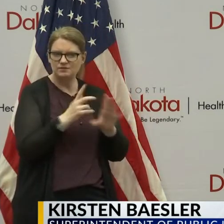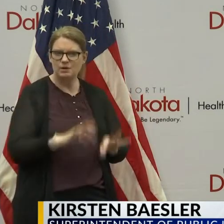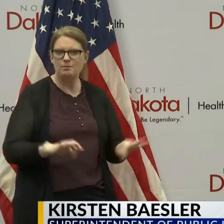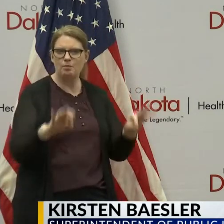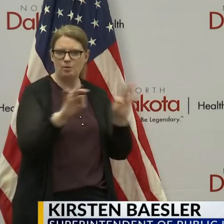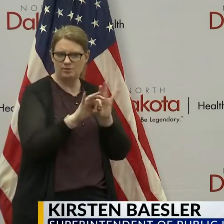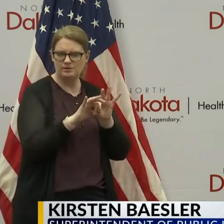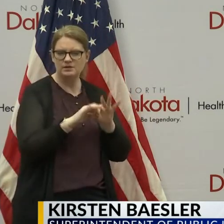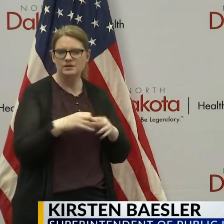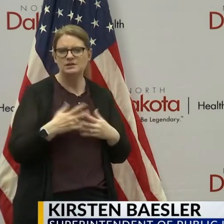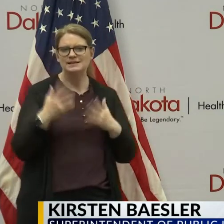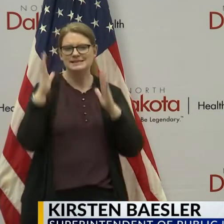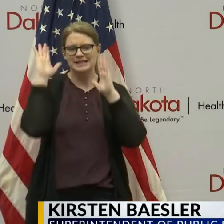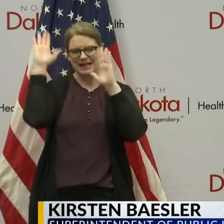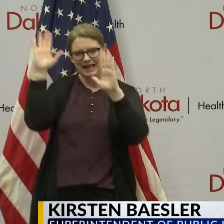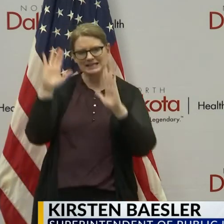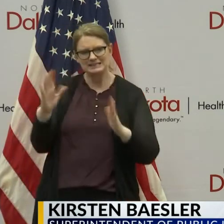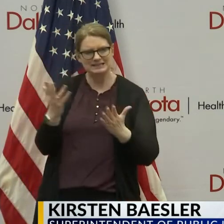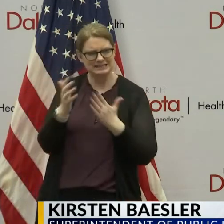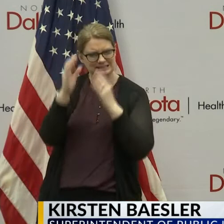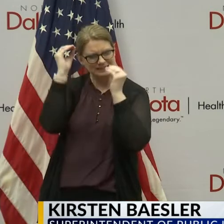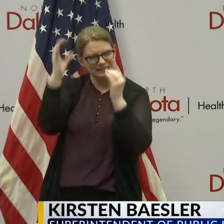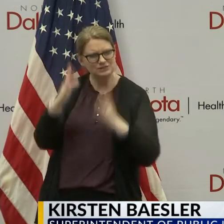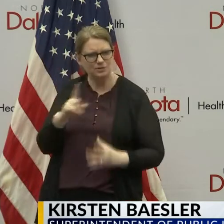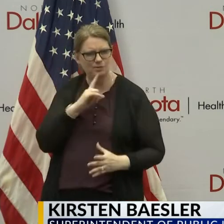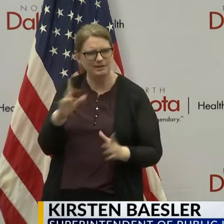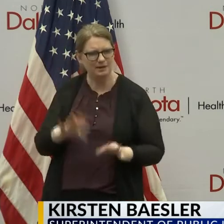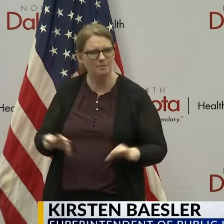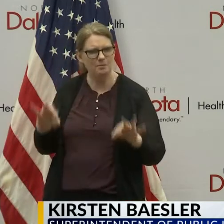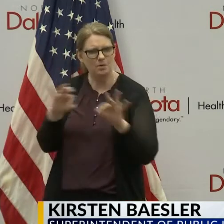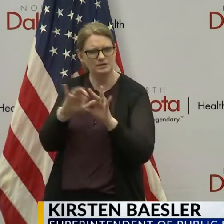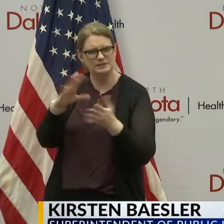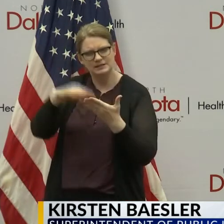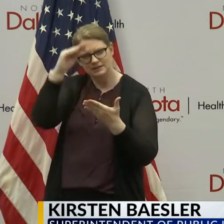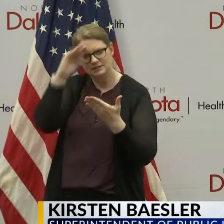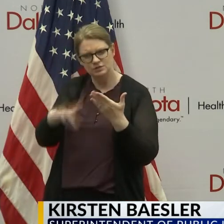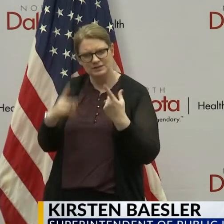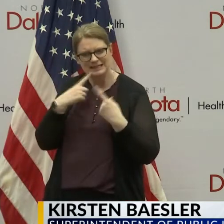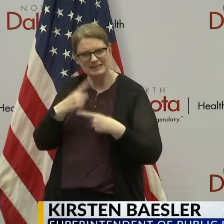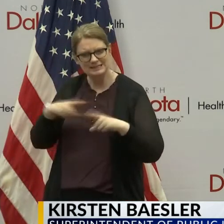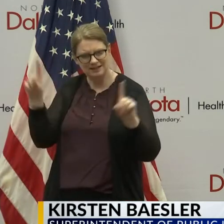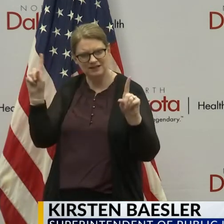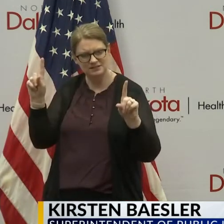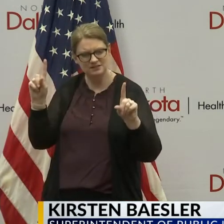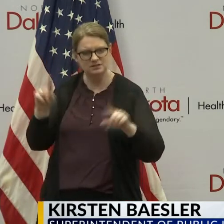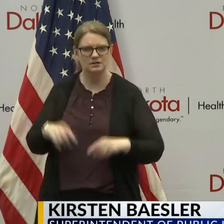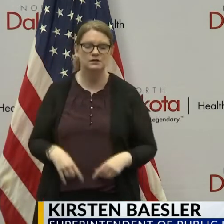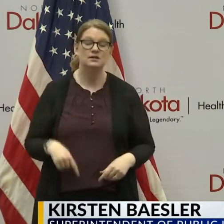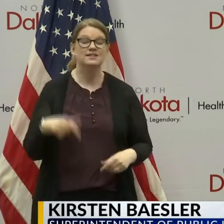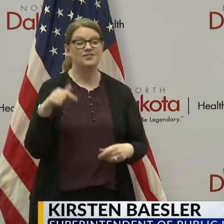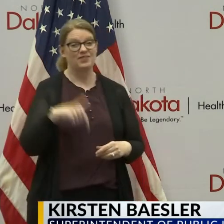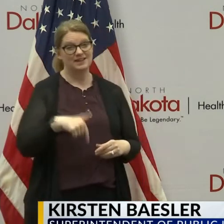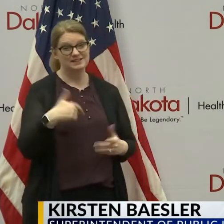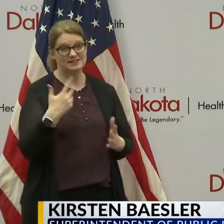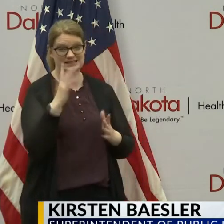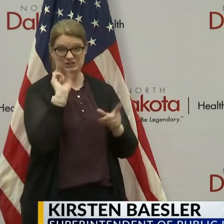REGULAR PERFORMANCE EVALUATIONS ARE AN IMPORTANT WAY TO DO THAT TO HELP OUR EDUCATORS BECOME BETTER EACH YEAR AND WE KNOW THAT EXCELLENT TEACHERS ARE KEY